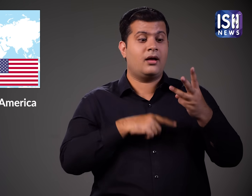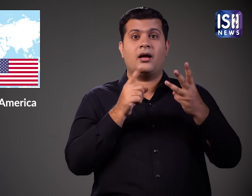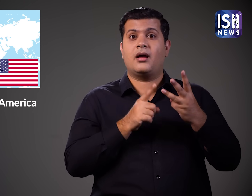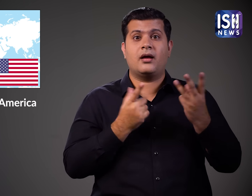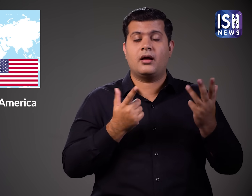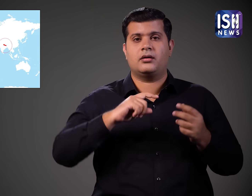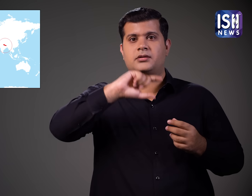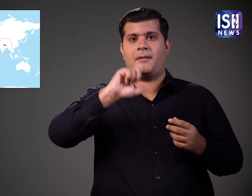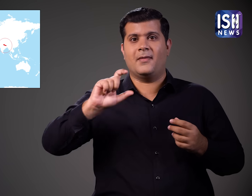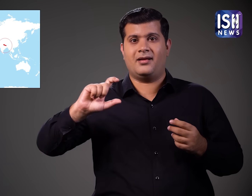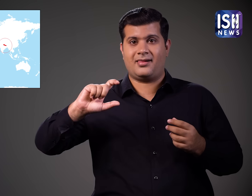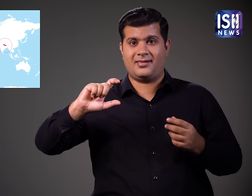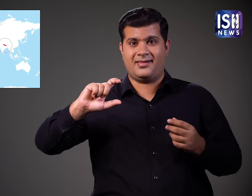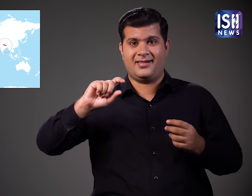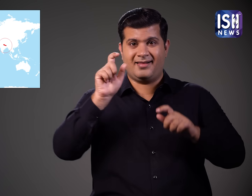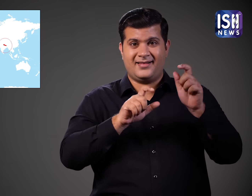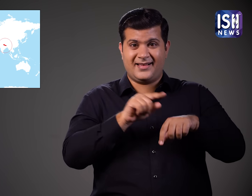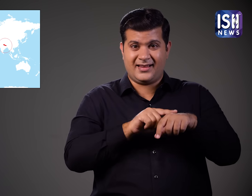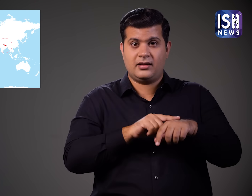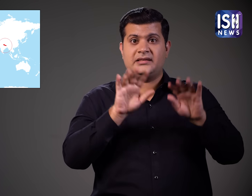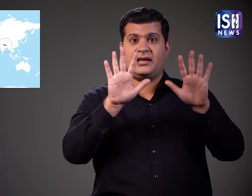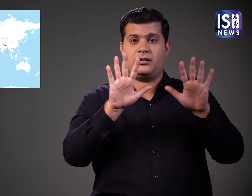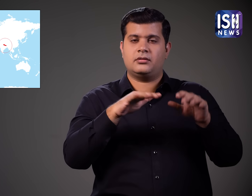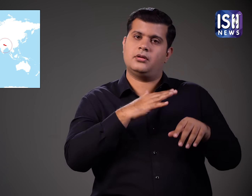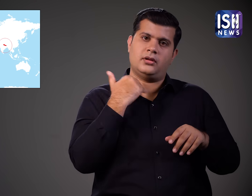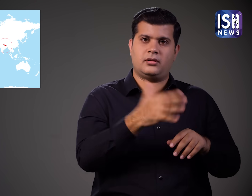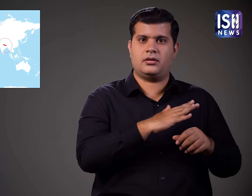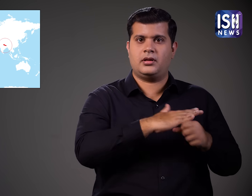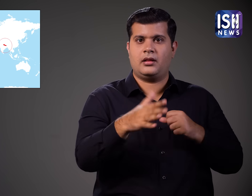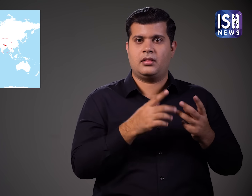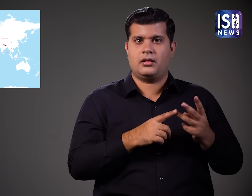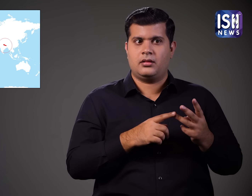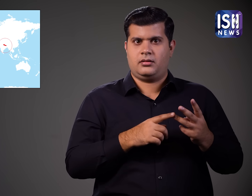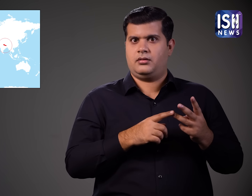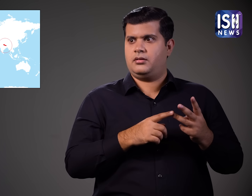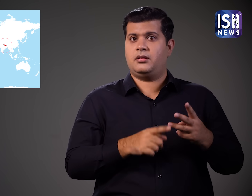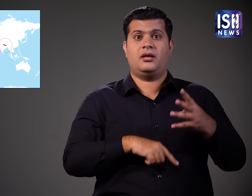10 Nepali nationals have died. Shocking!